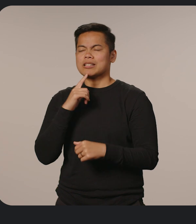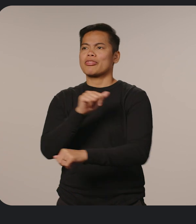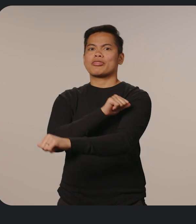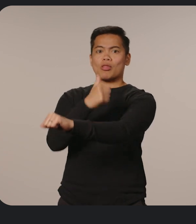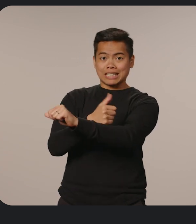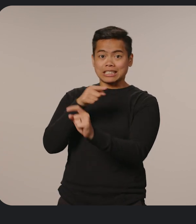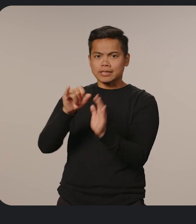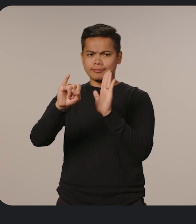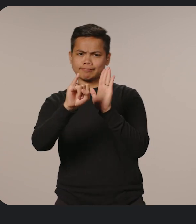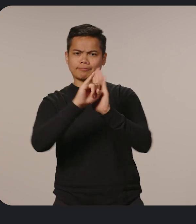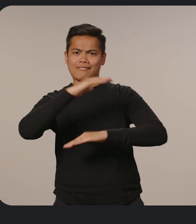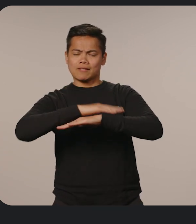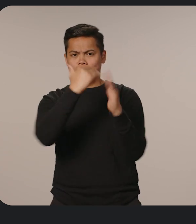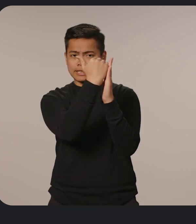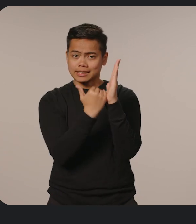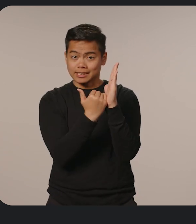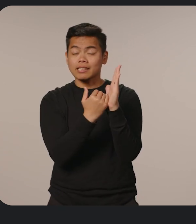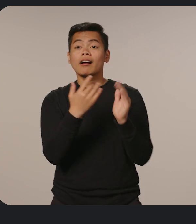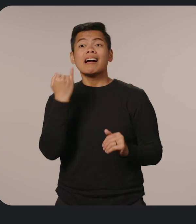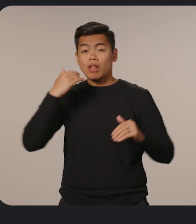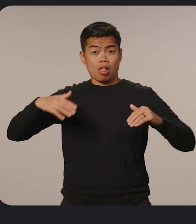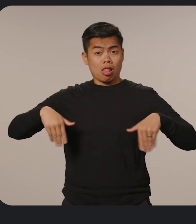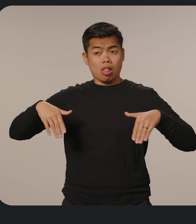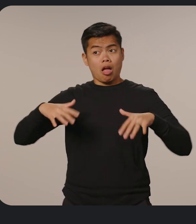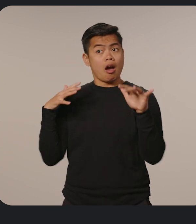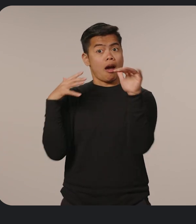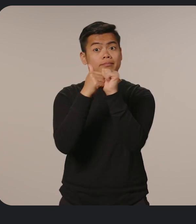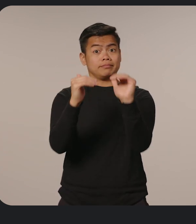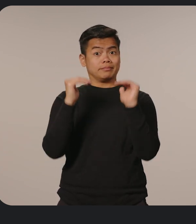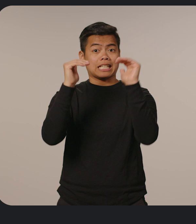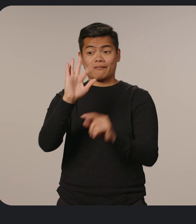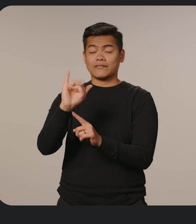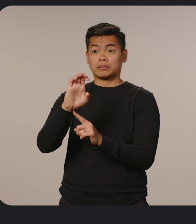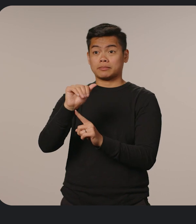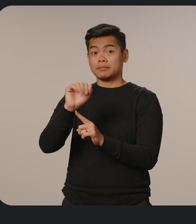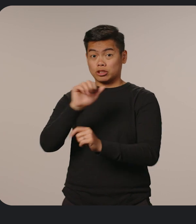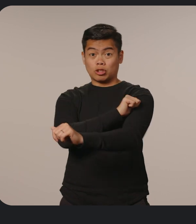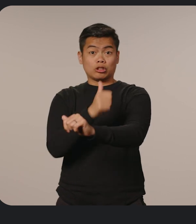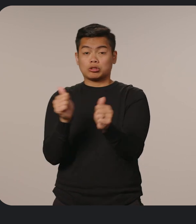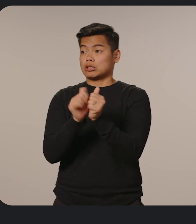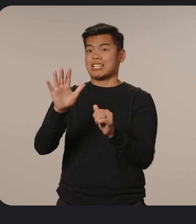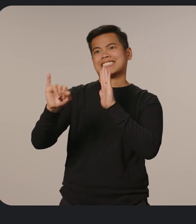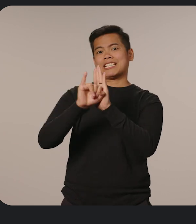platform to the list if you haven't already upgrade to Firebase